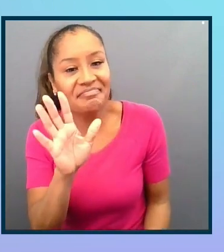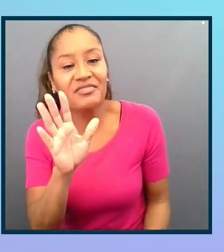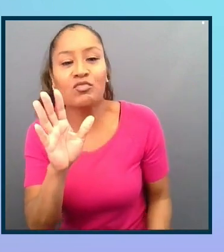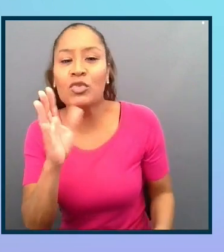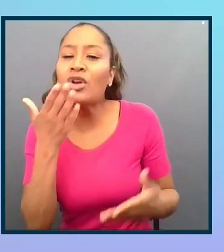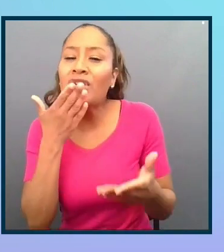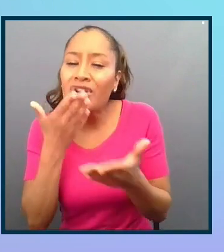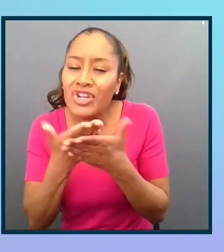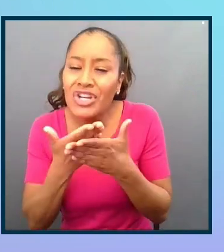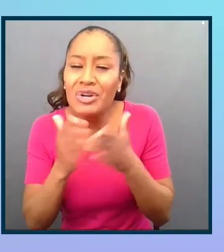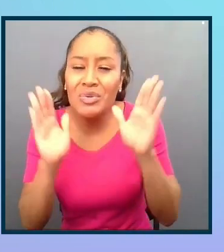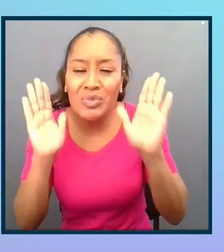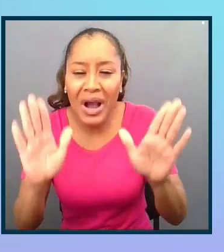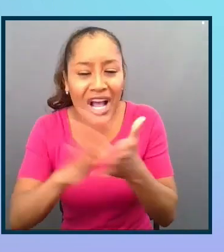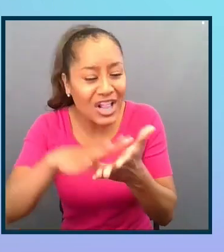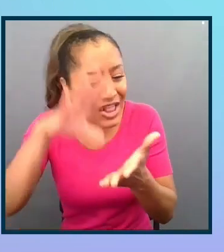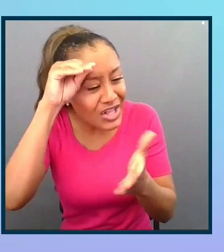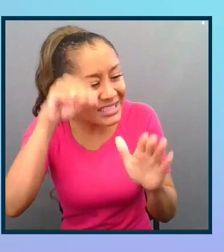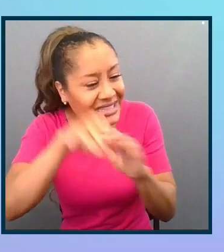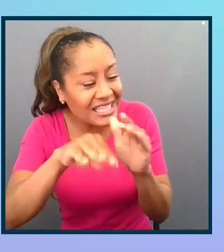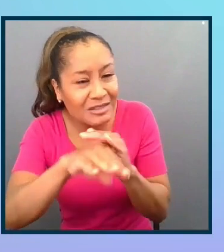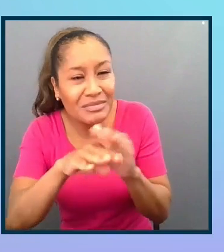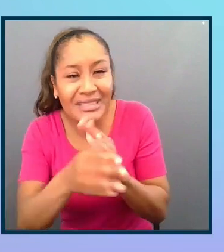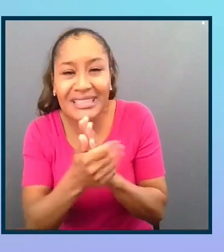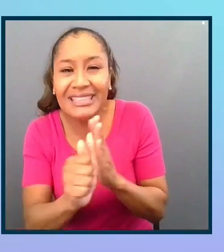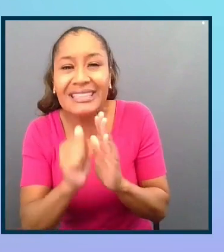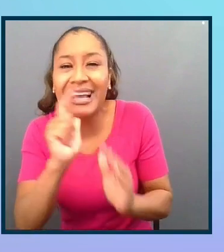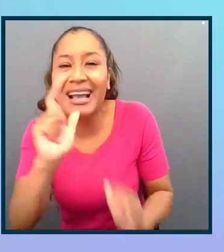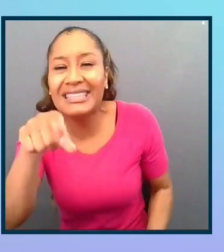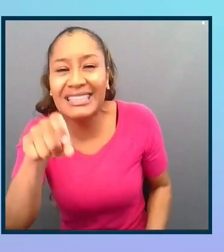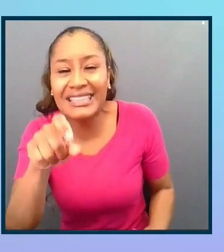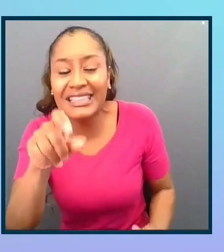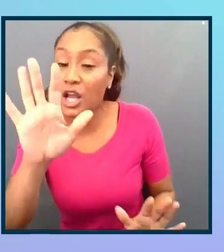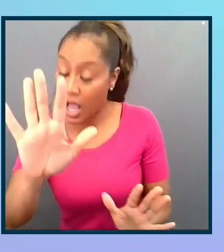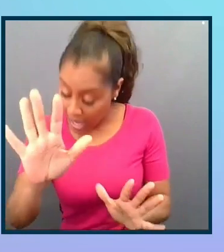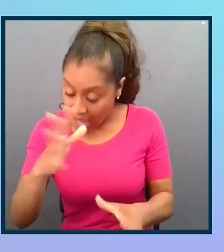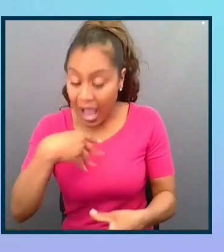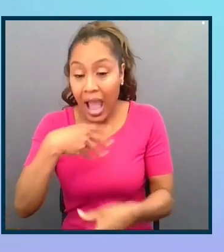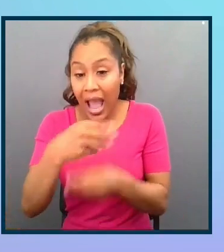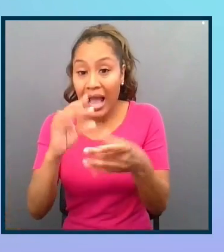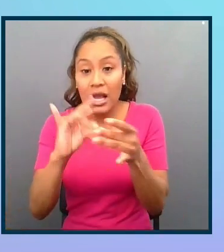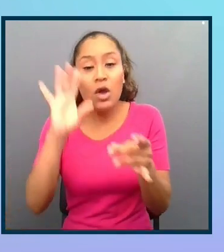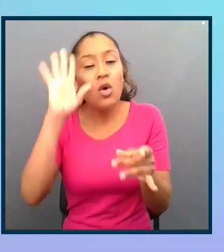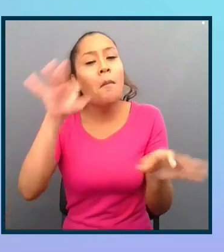accessibility skills without it. That said, I'm very about making sure people have